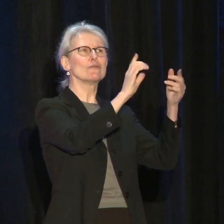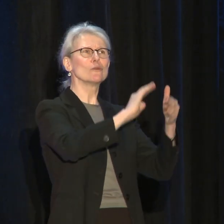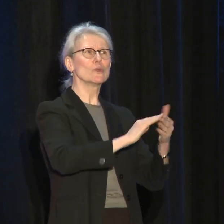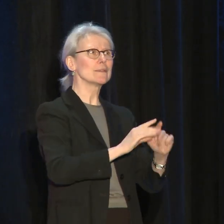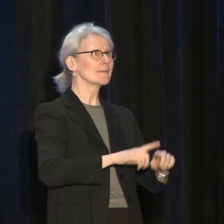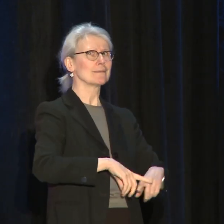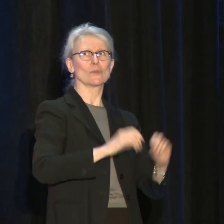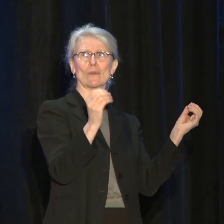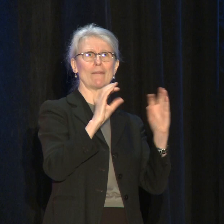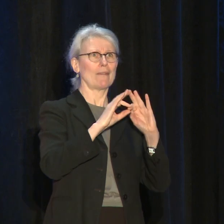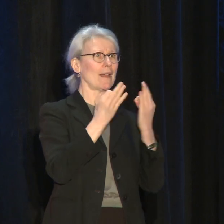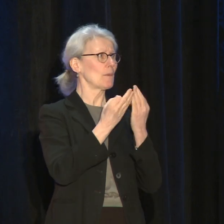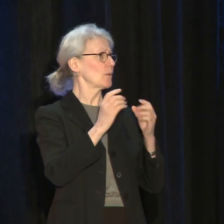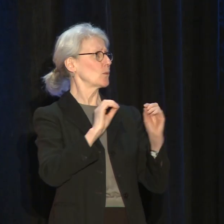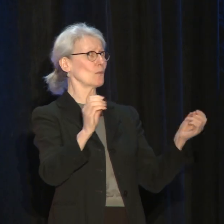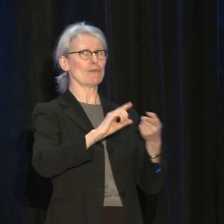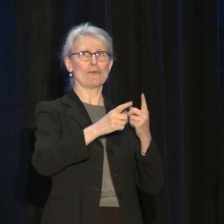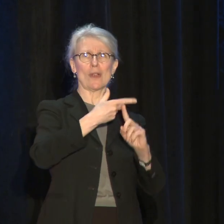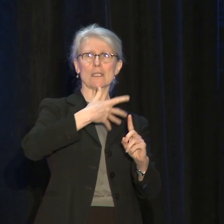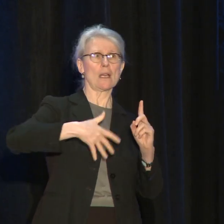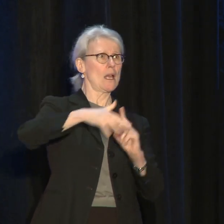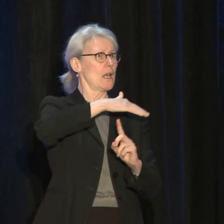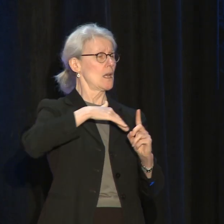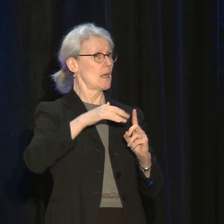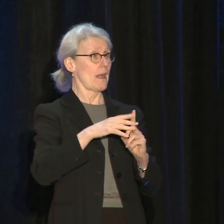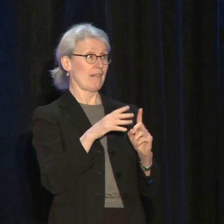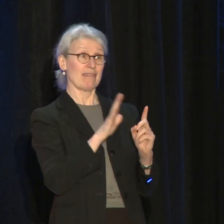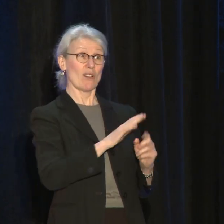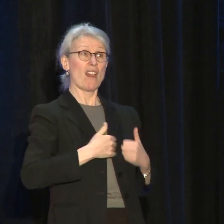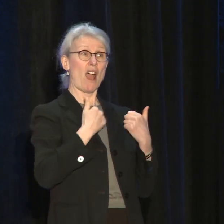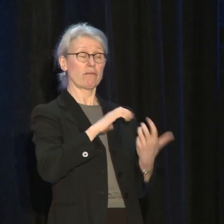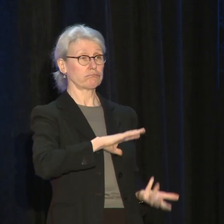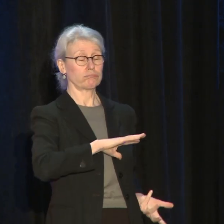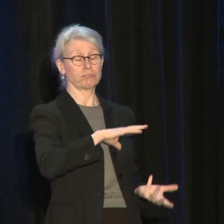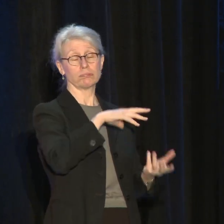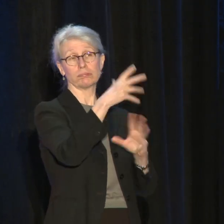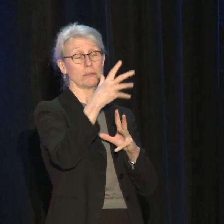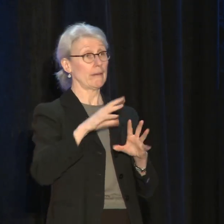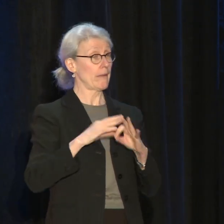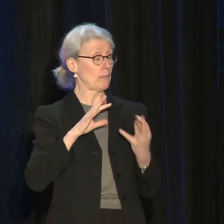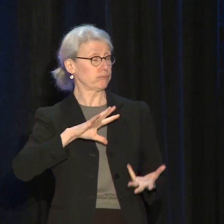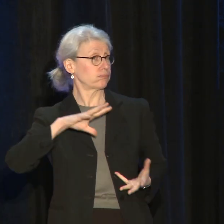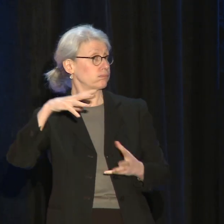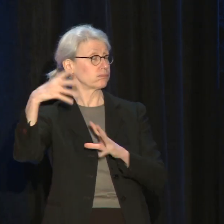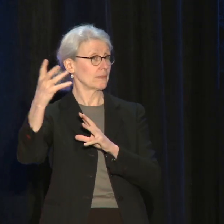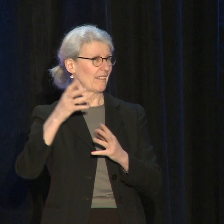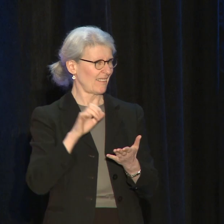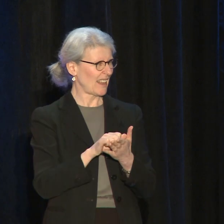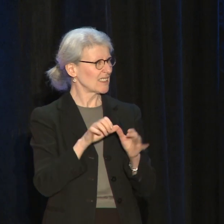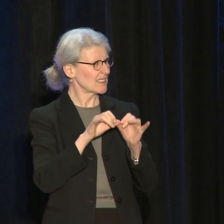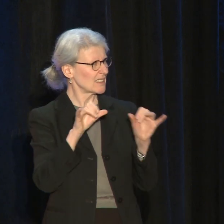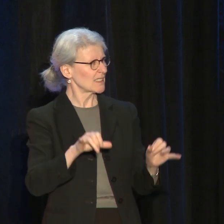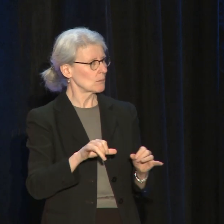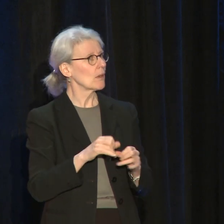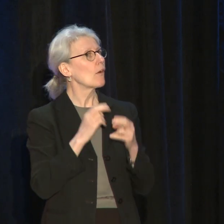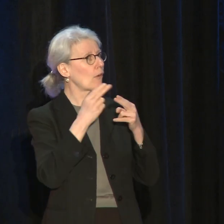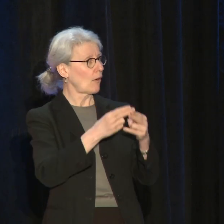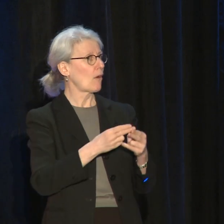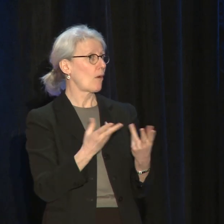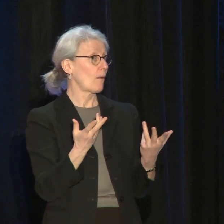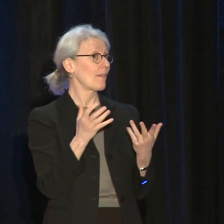disrupts the lives of the children and their families. That's why I call it a family policing